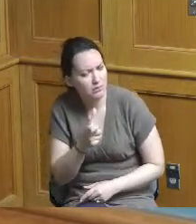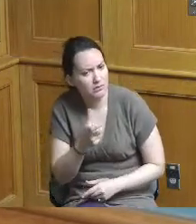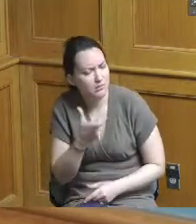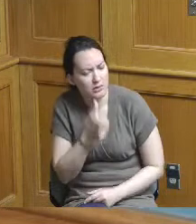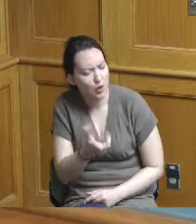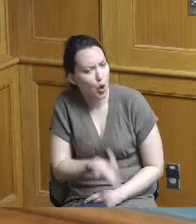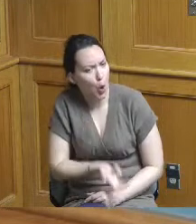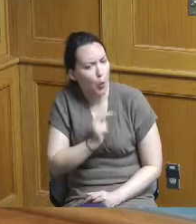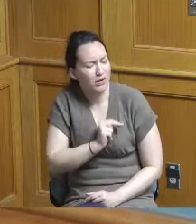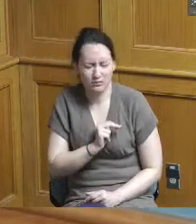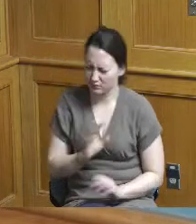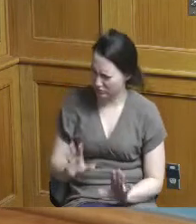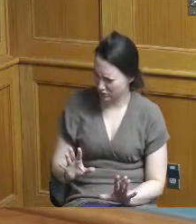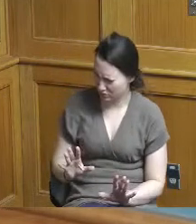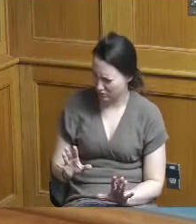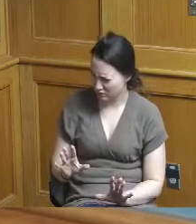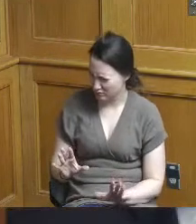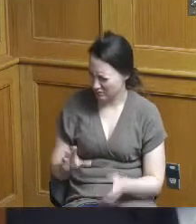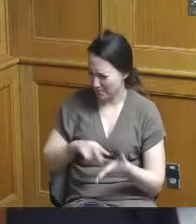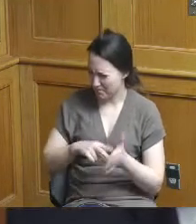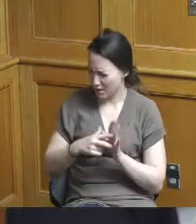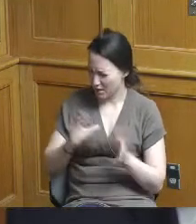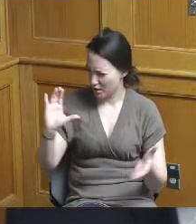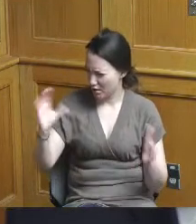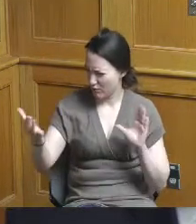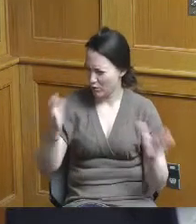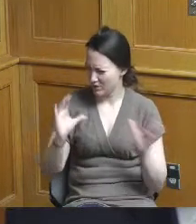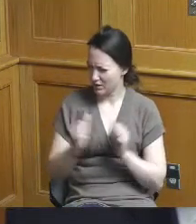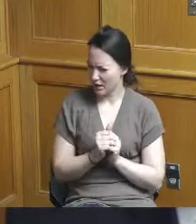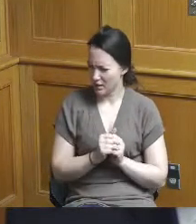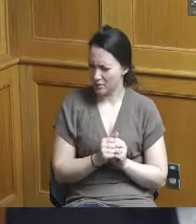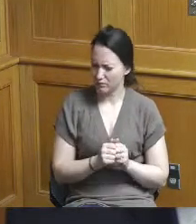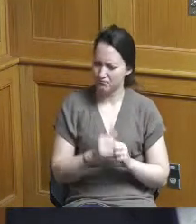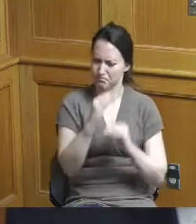are you making are you drawing the comparison between that like a sight Readiness instance yeah